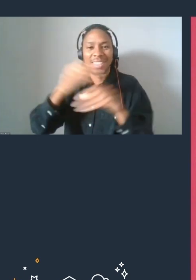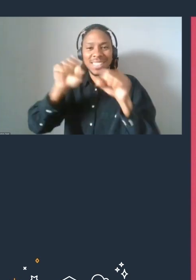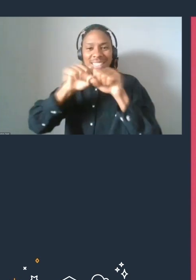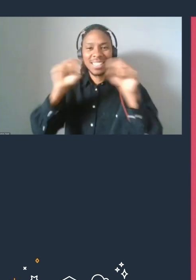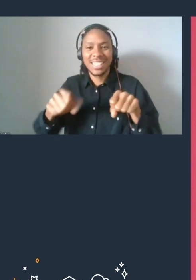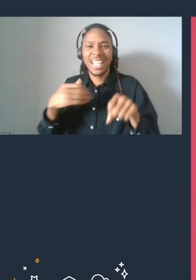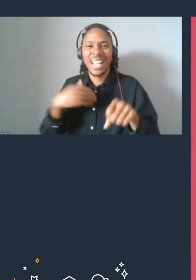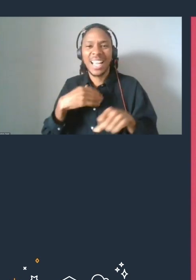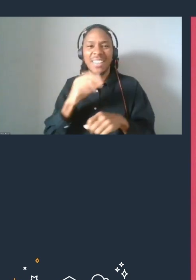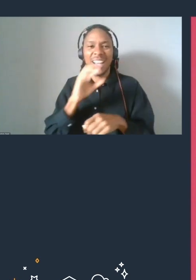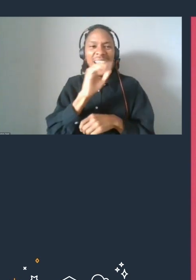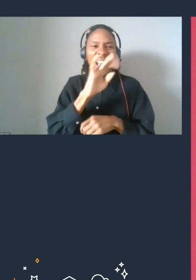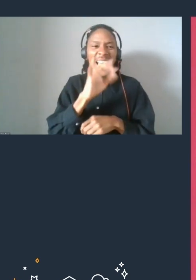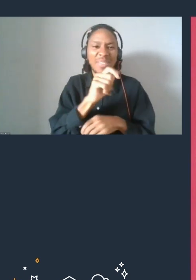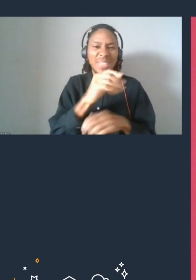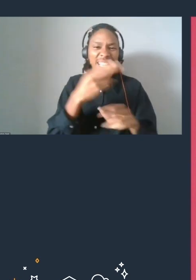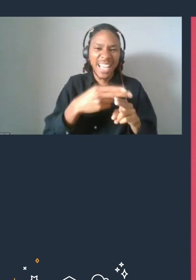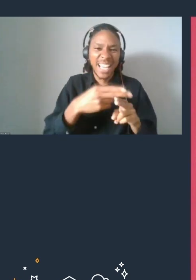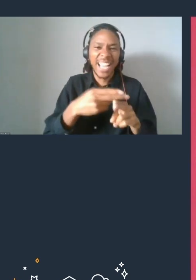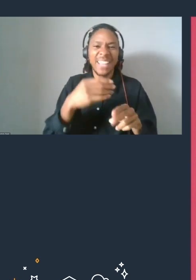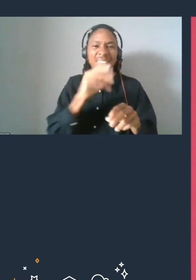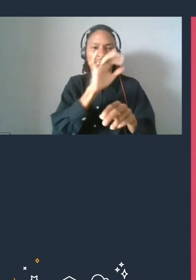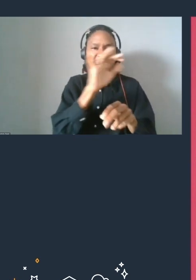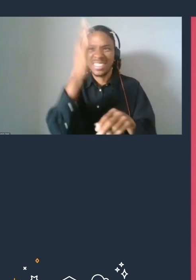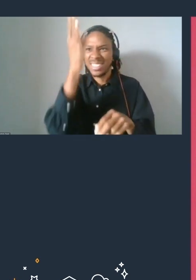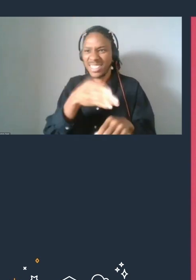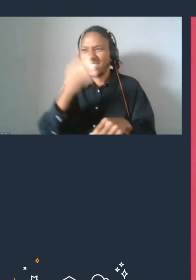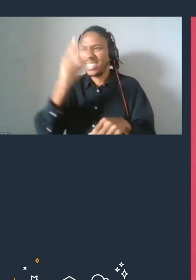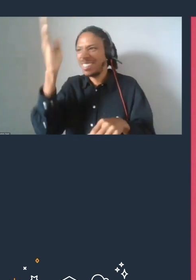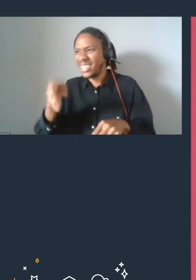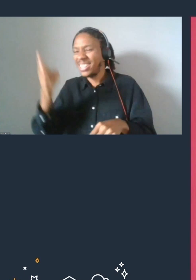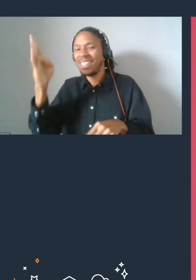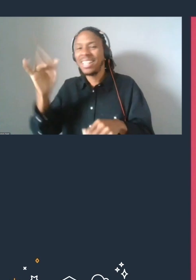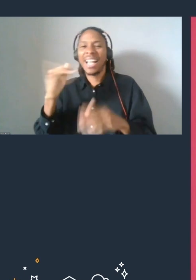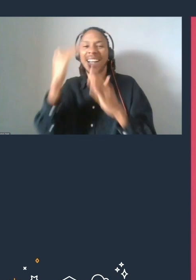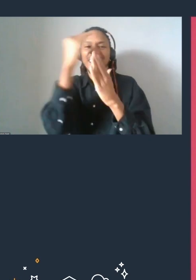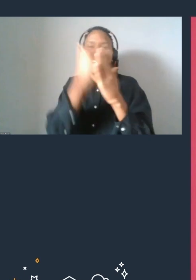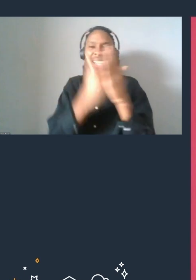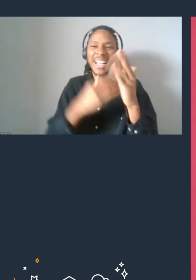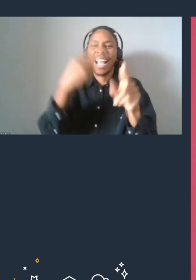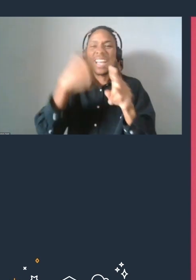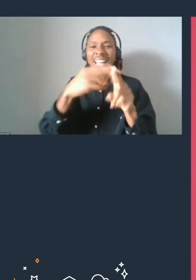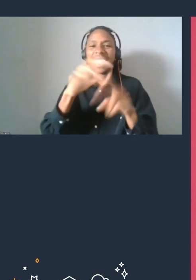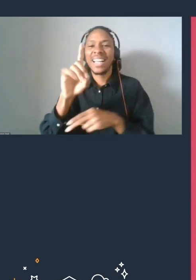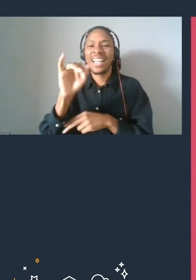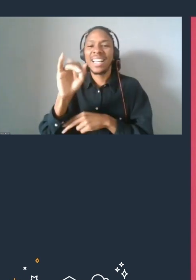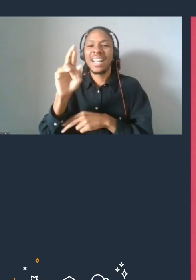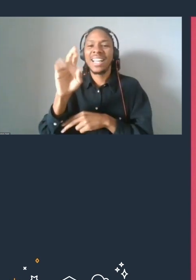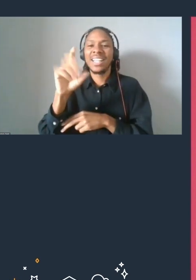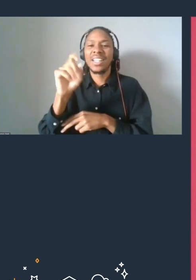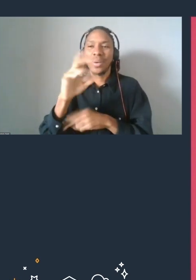They had slashes in them. Kind of made you think of directories and directories make you think of file systems and file systems make you think